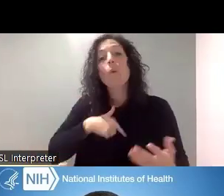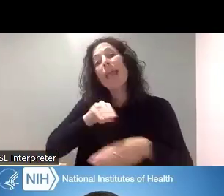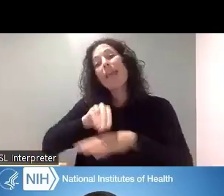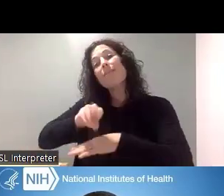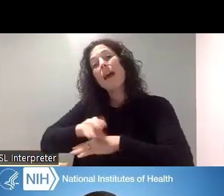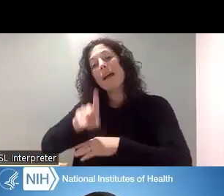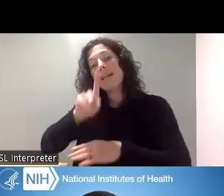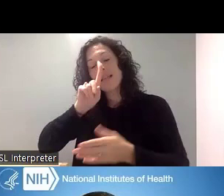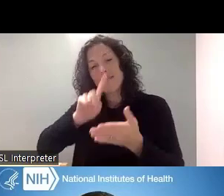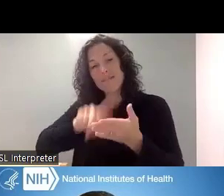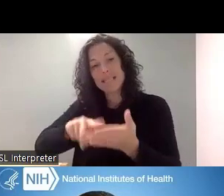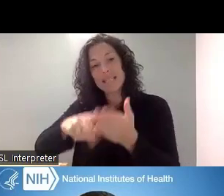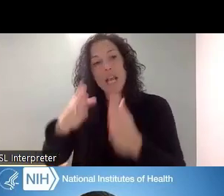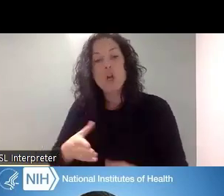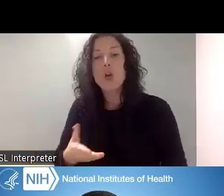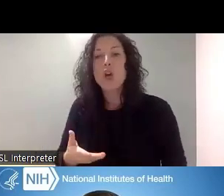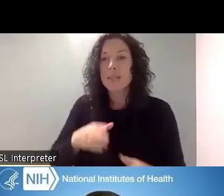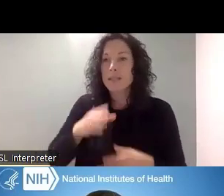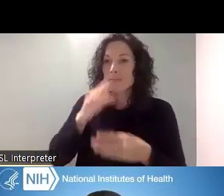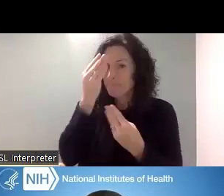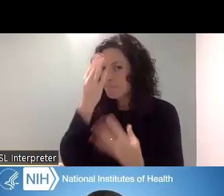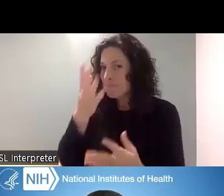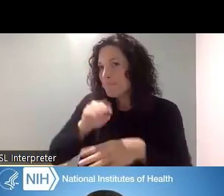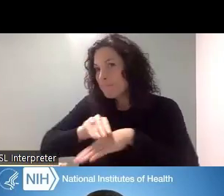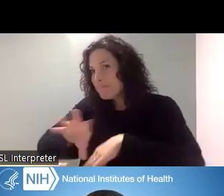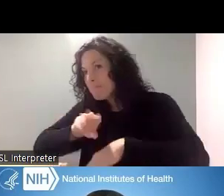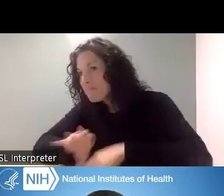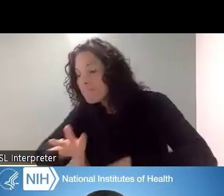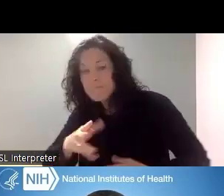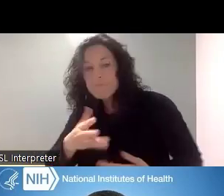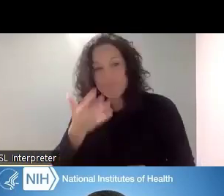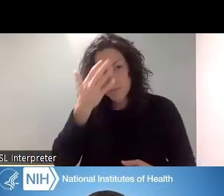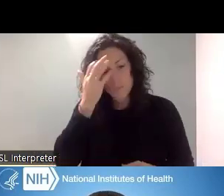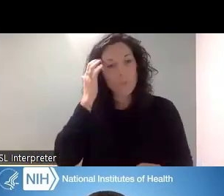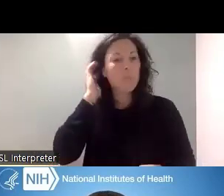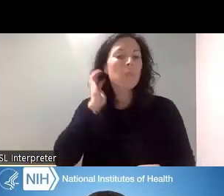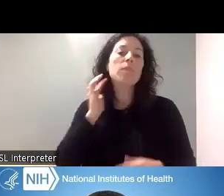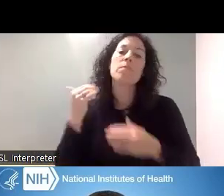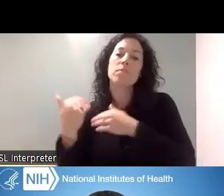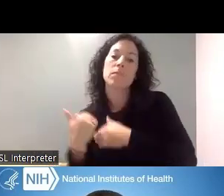Importantly, we are responsible for helping to develop research concepts